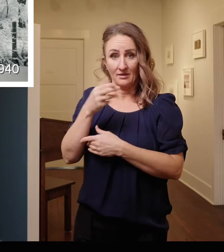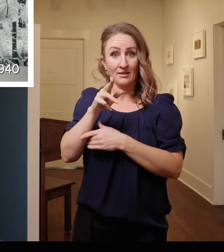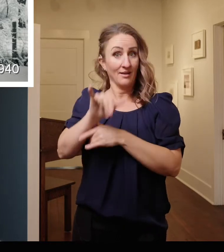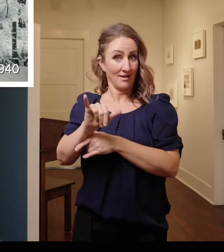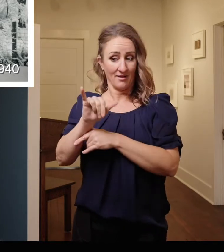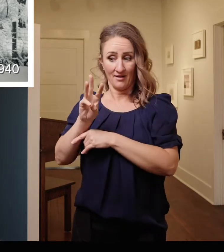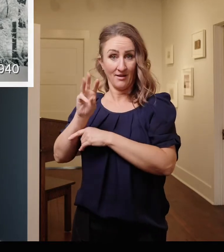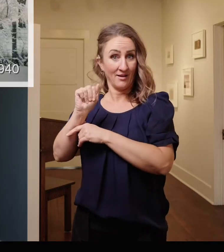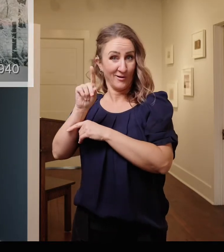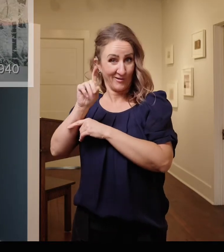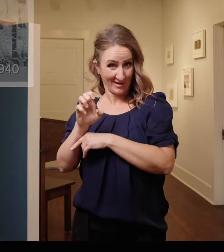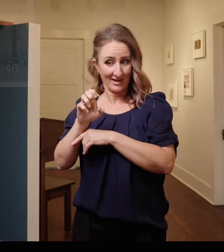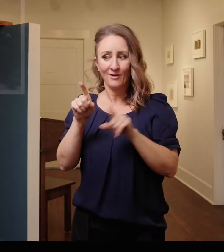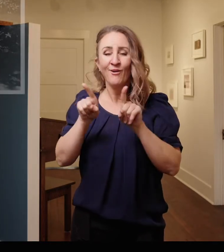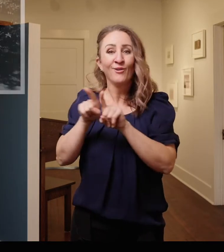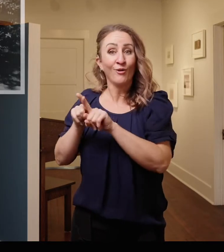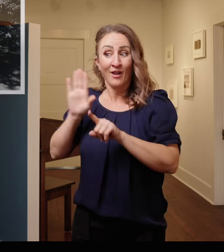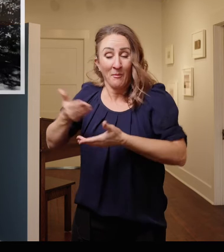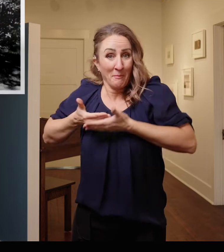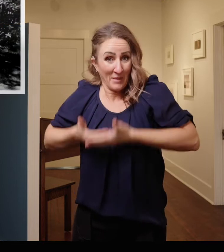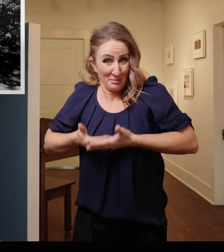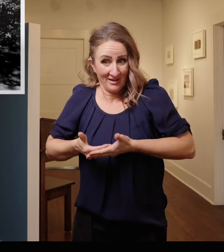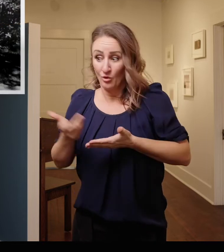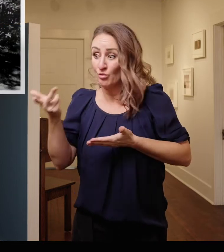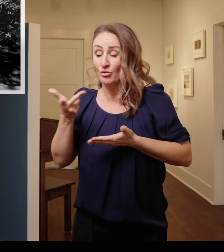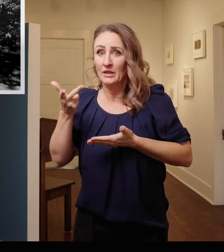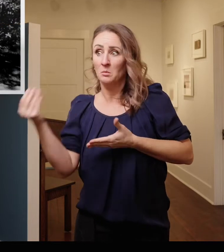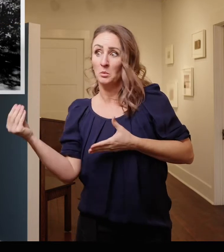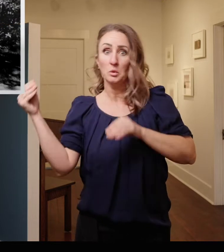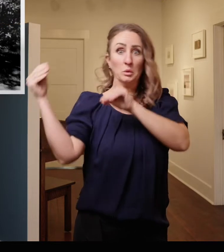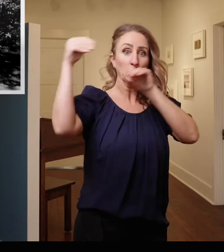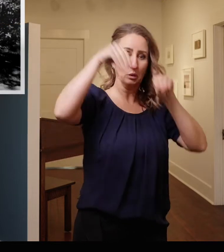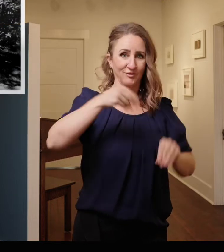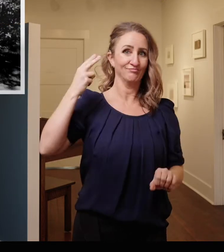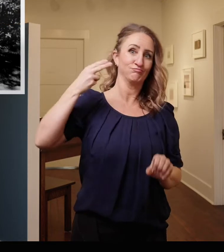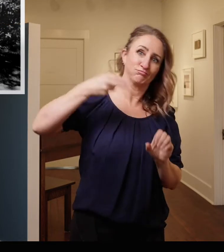They were soon joined by his sister, Peggy, Peggy's husband, Guy Wade, and their baby.